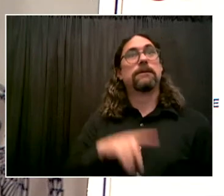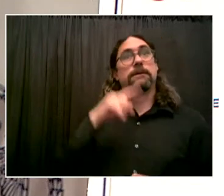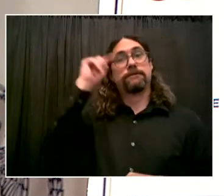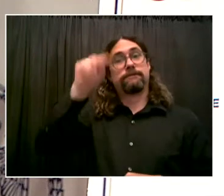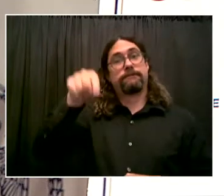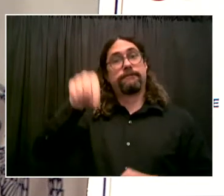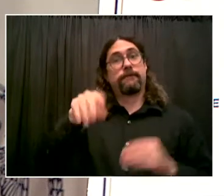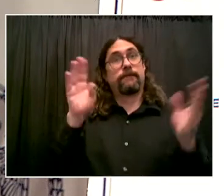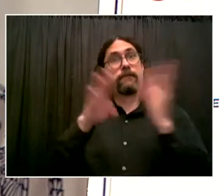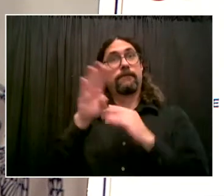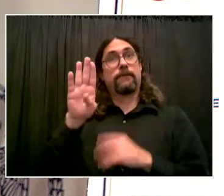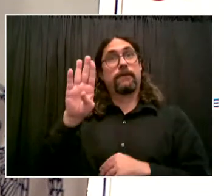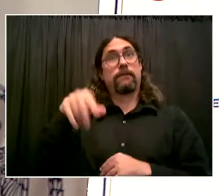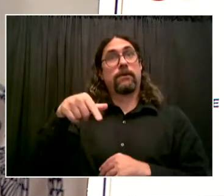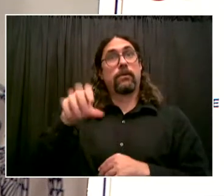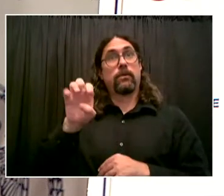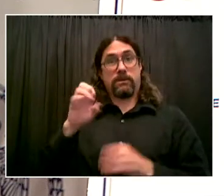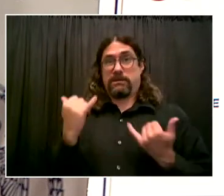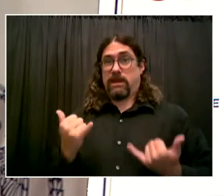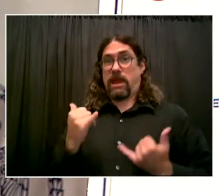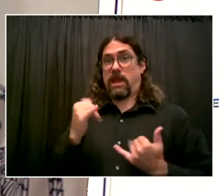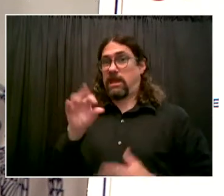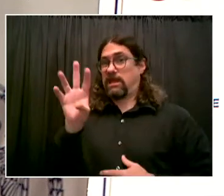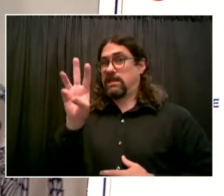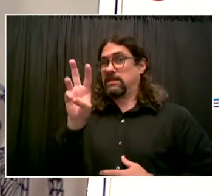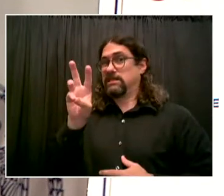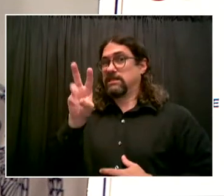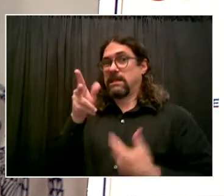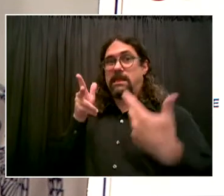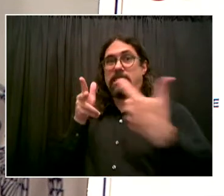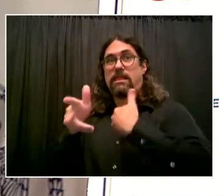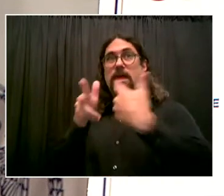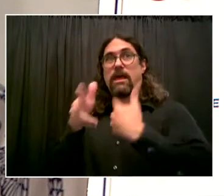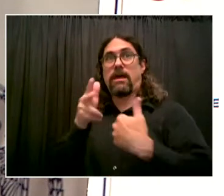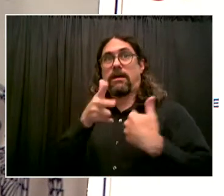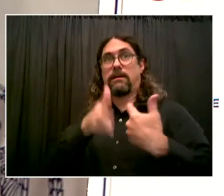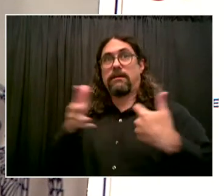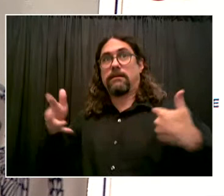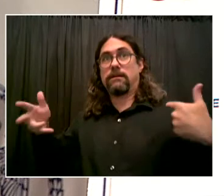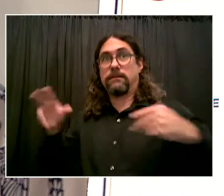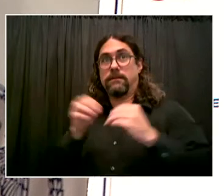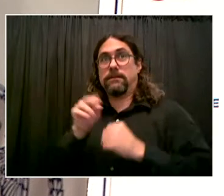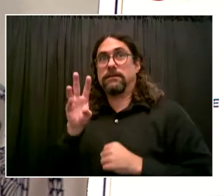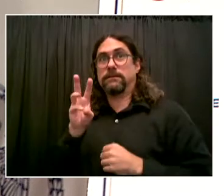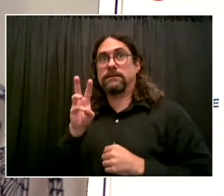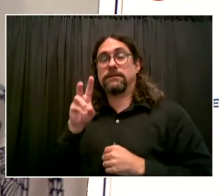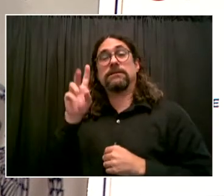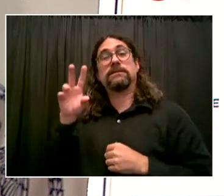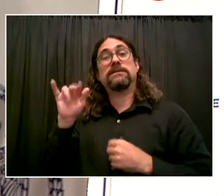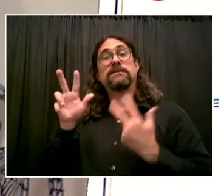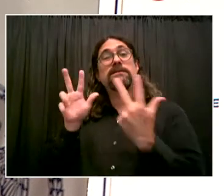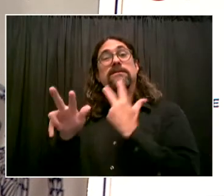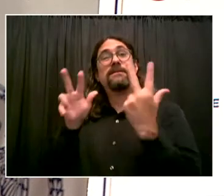. I REMEMBER THEY RECOMMENDED SHRINKING, YOU AT THE TIME WERE